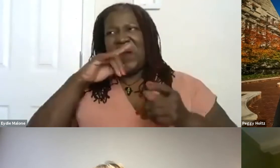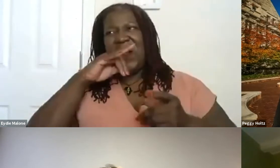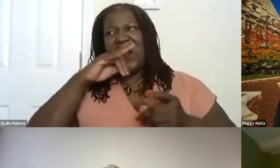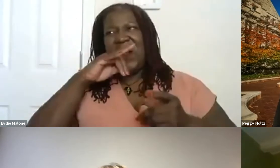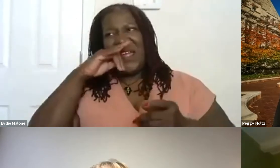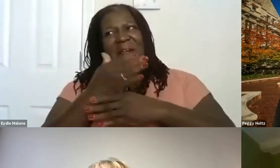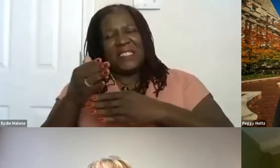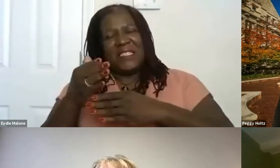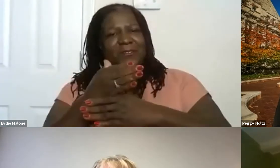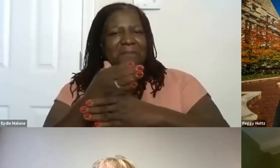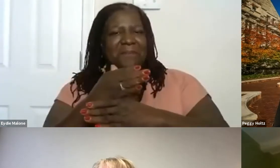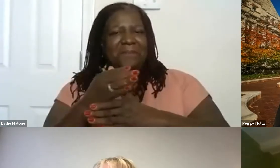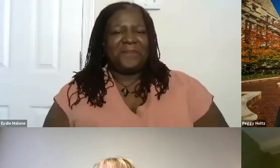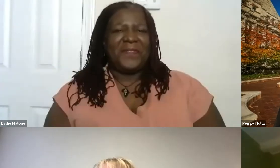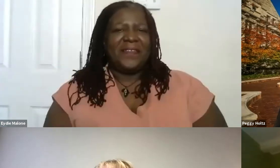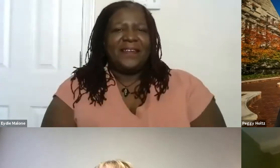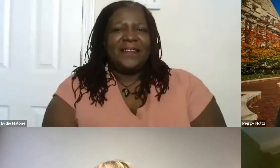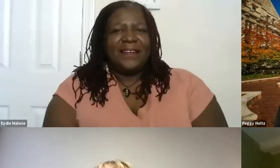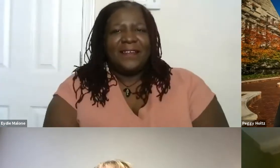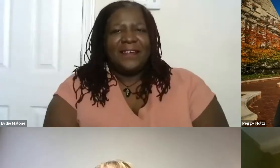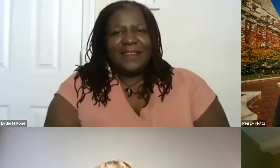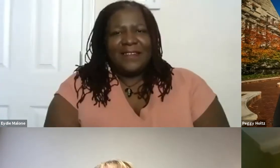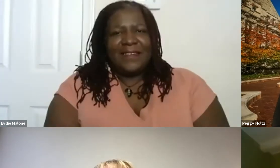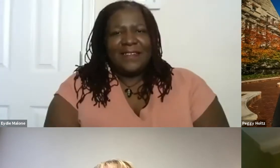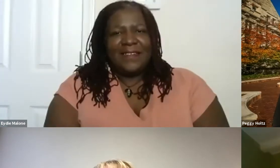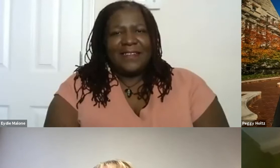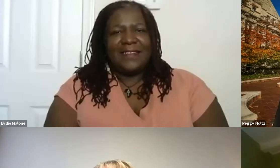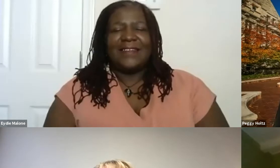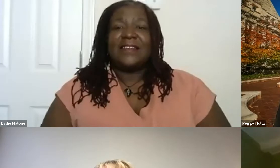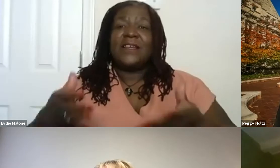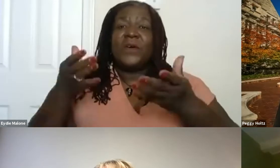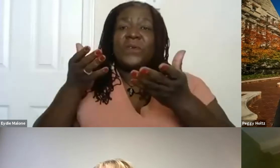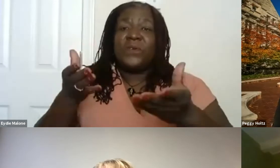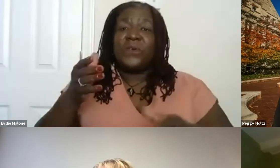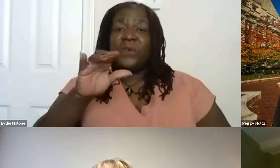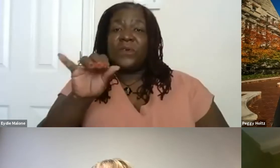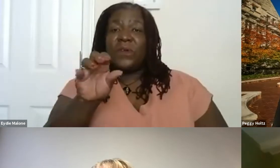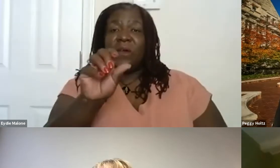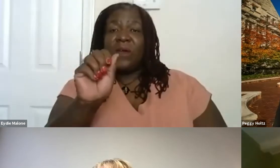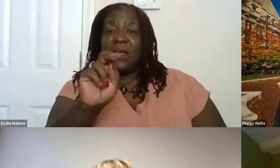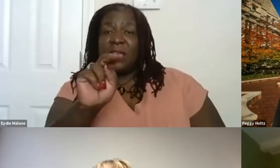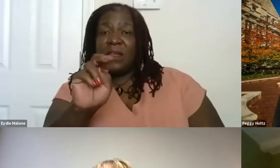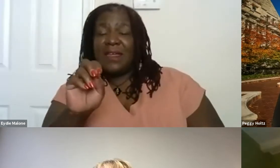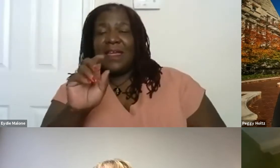Thank you. And how about you, Joanne, what is your daughter able to do now